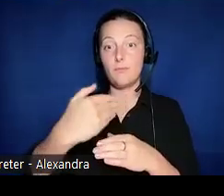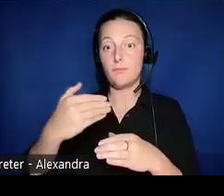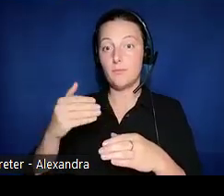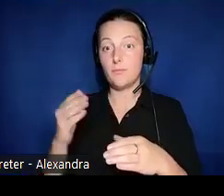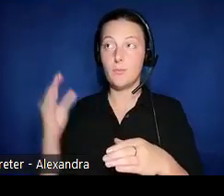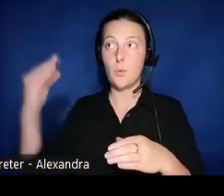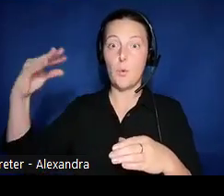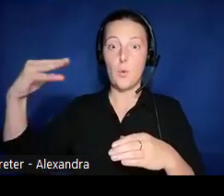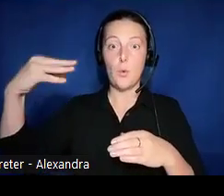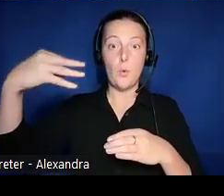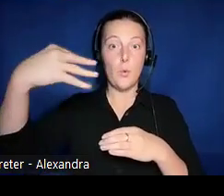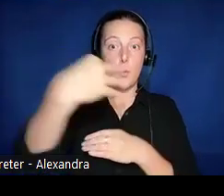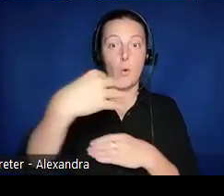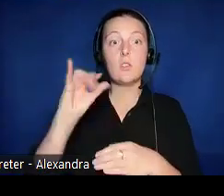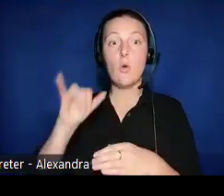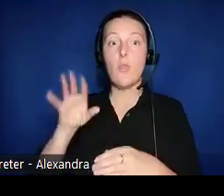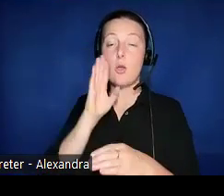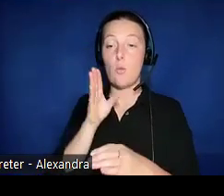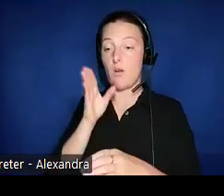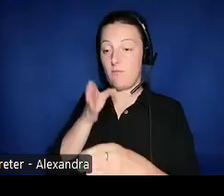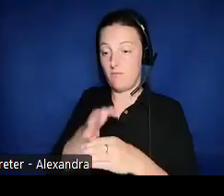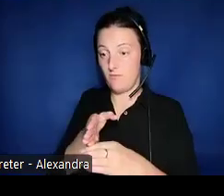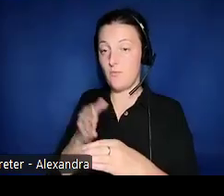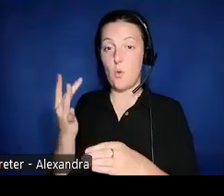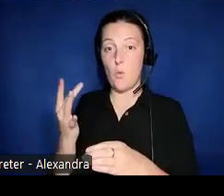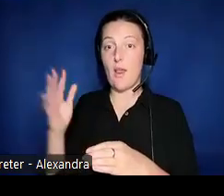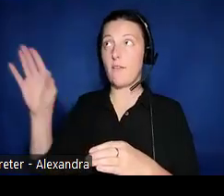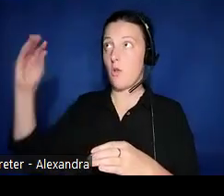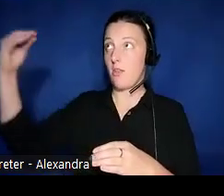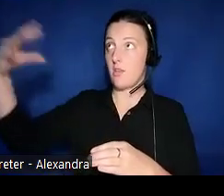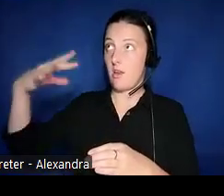a measurement, you adjust and try to find north from that, and you do it a couple days later,